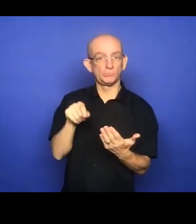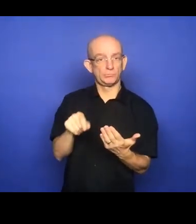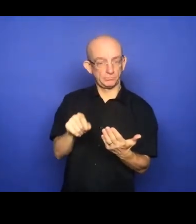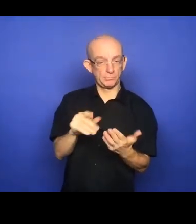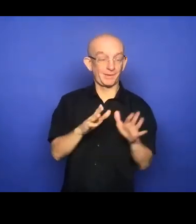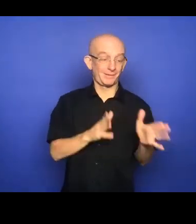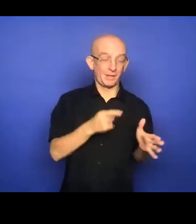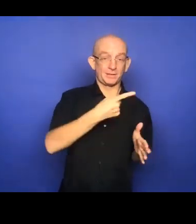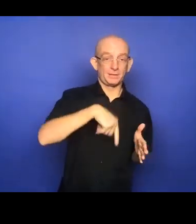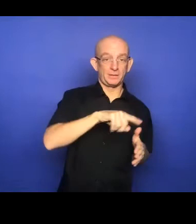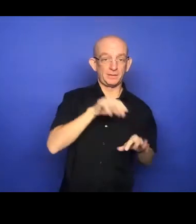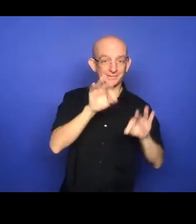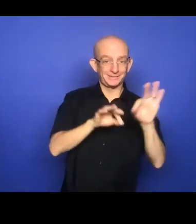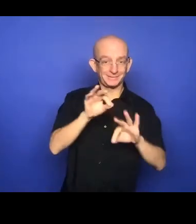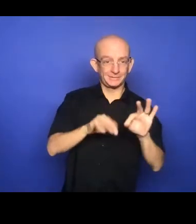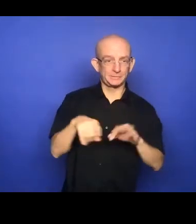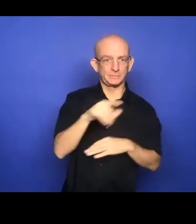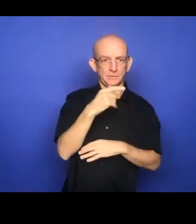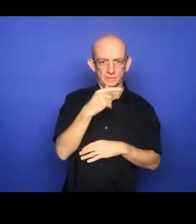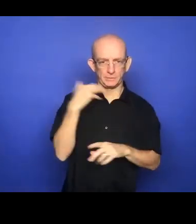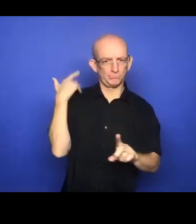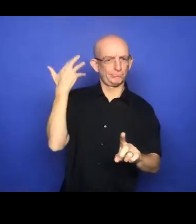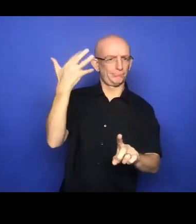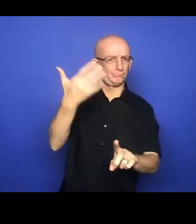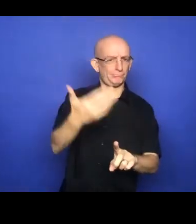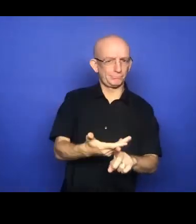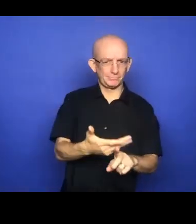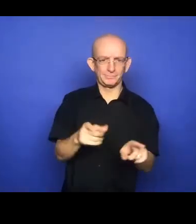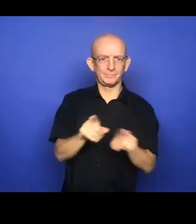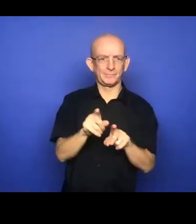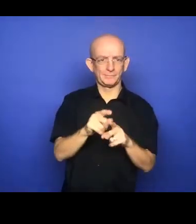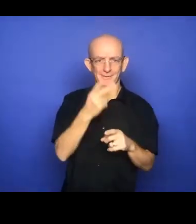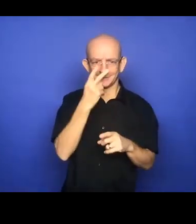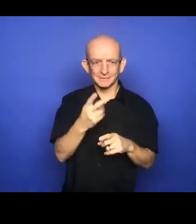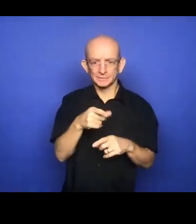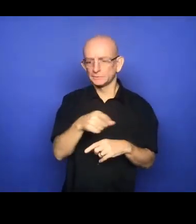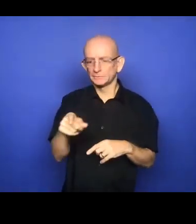distribution of the population aged 5 years and above by